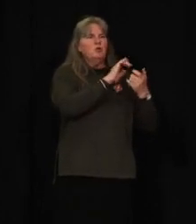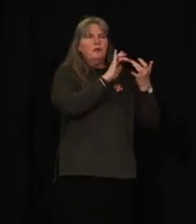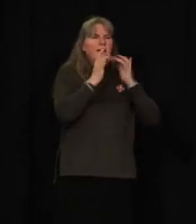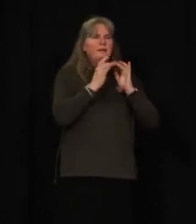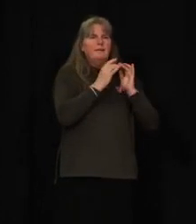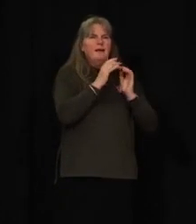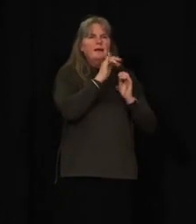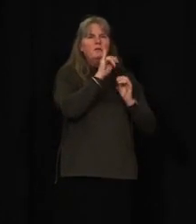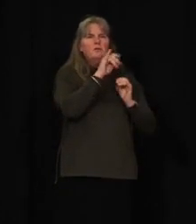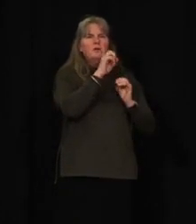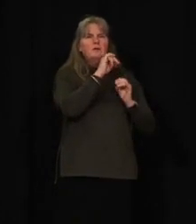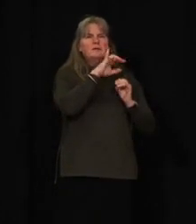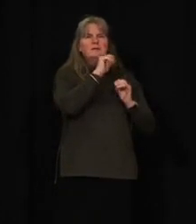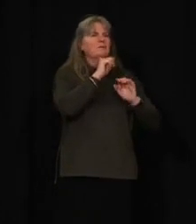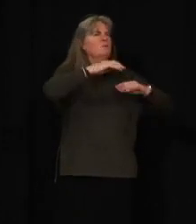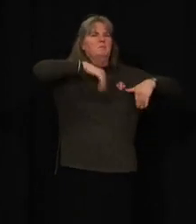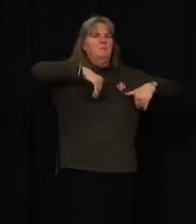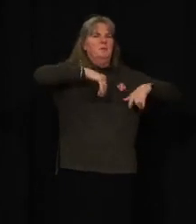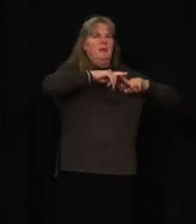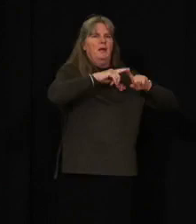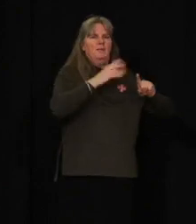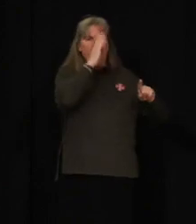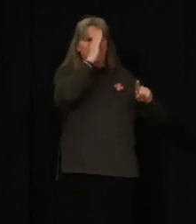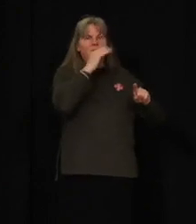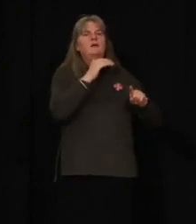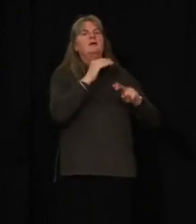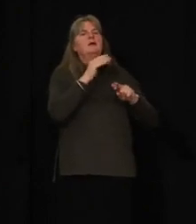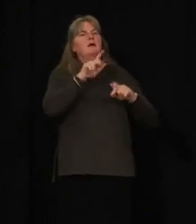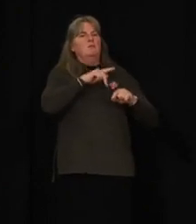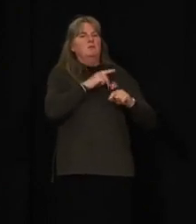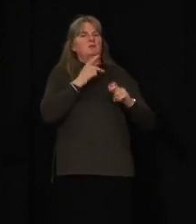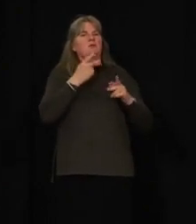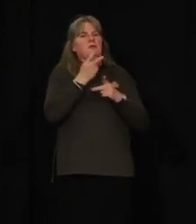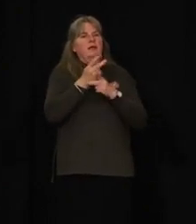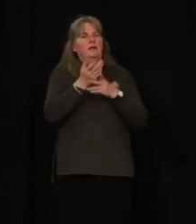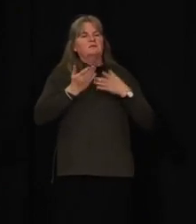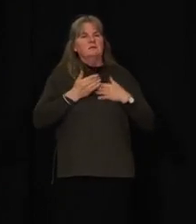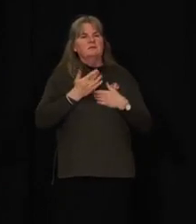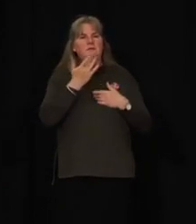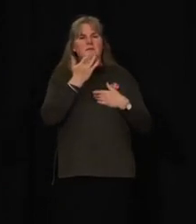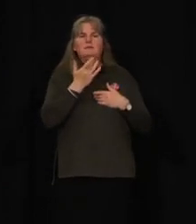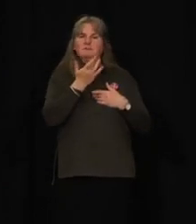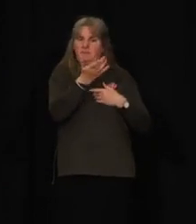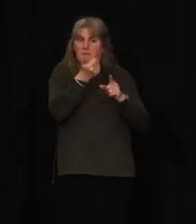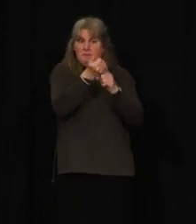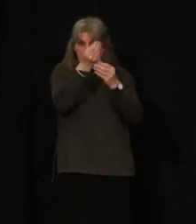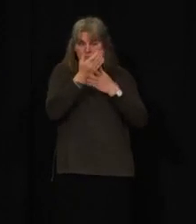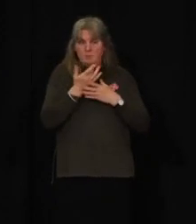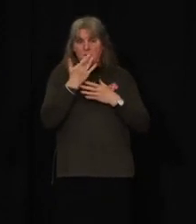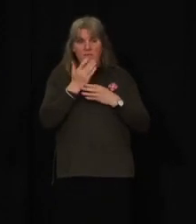themselves public. But then a short while they will also be made available so they